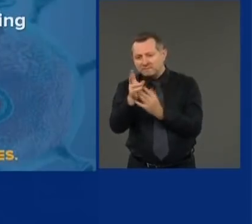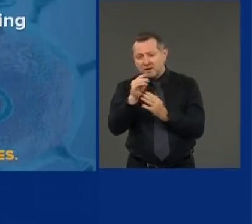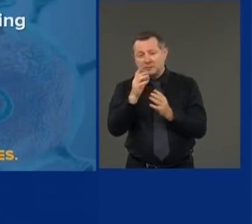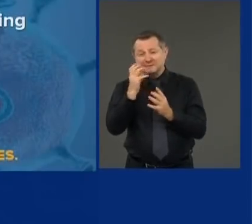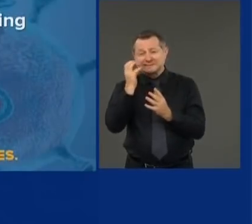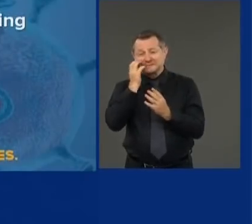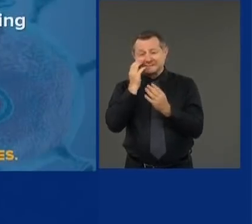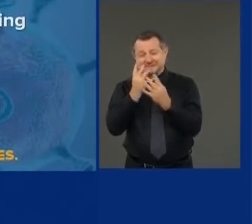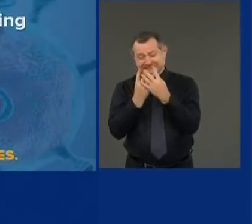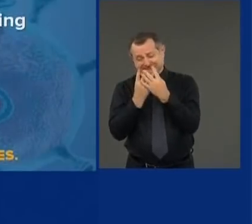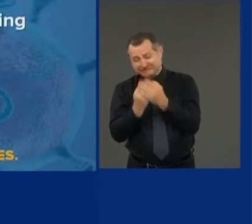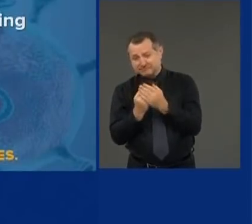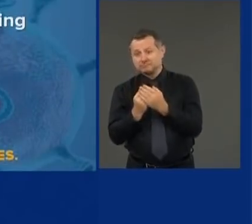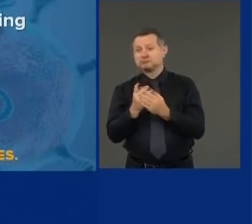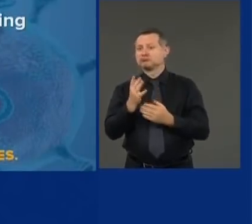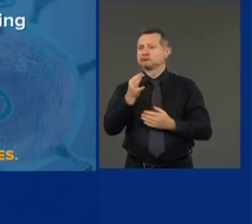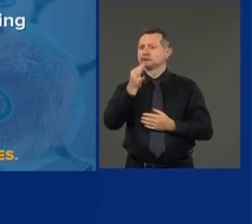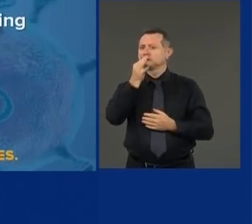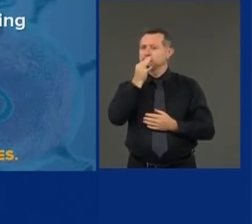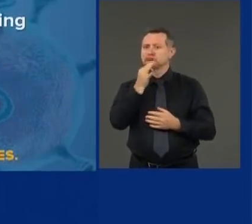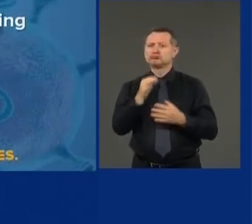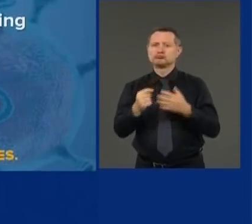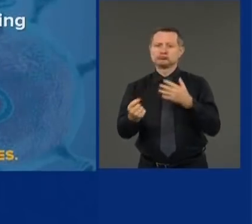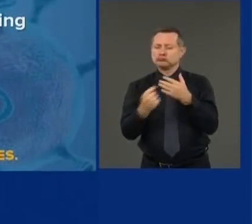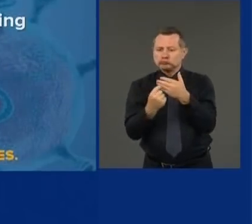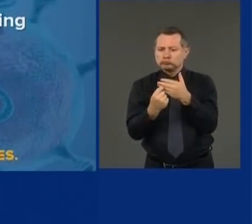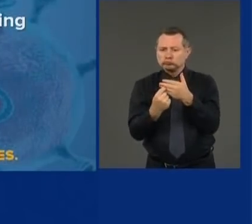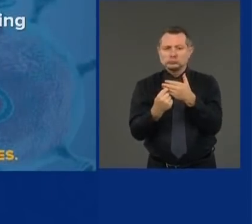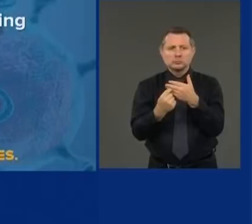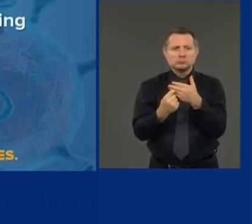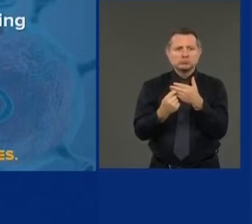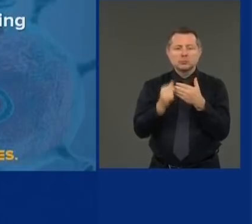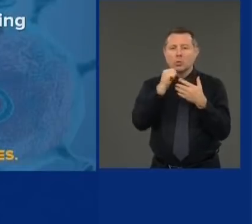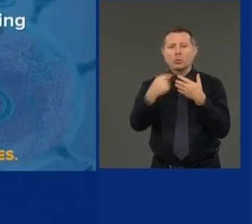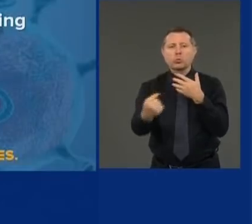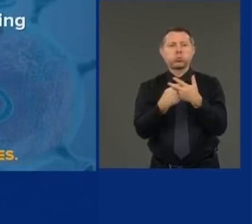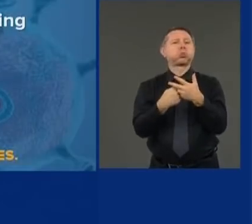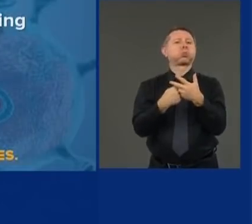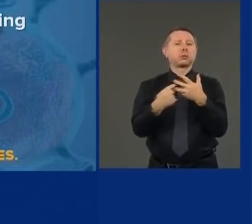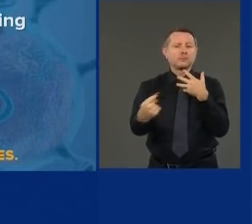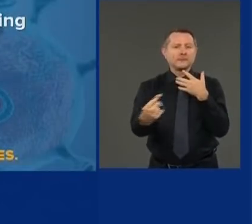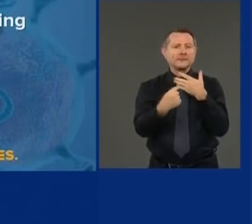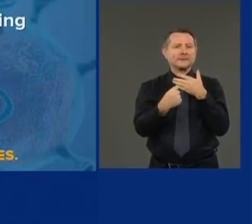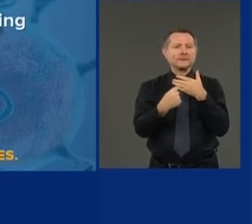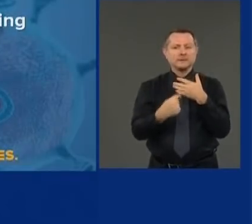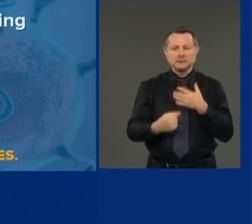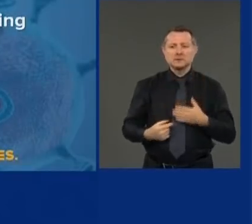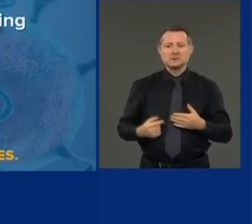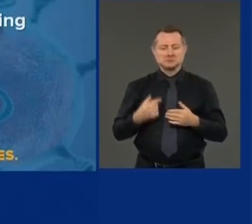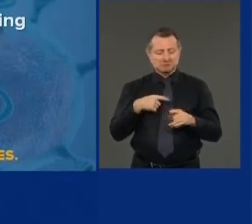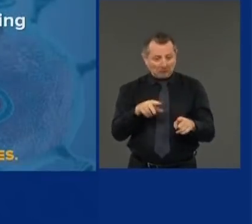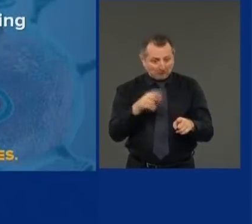MINIMUM EFFICIENCY REPORTING VALUE, AND THE MOST DENSE